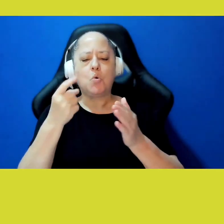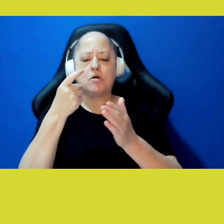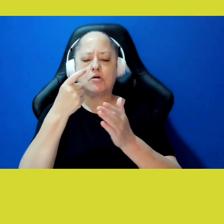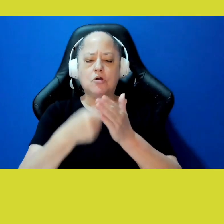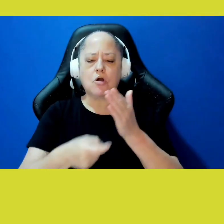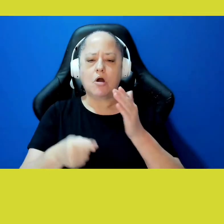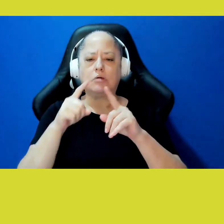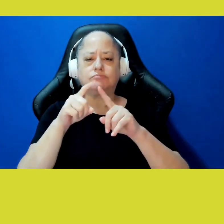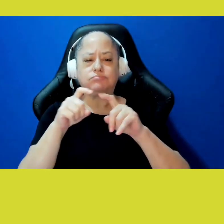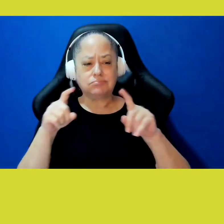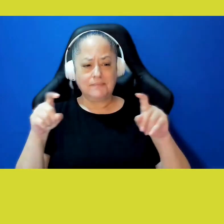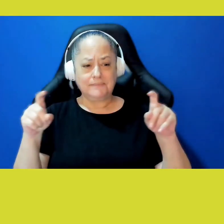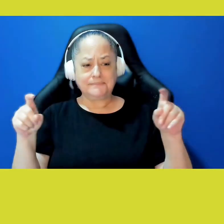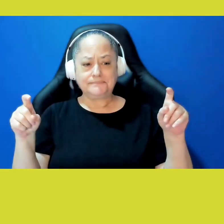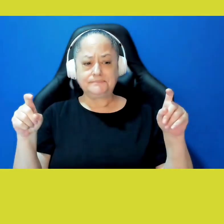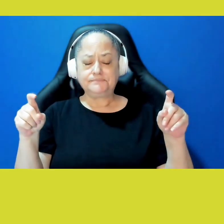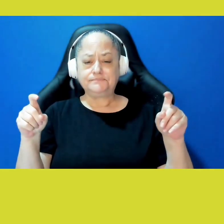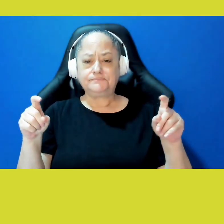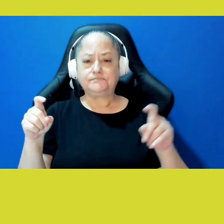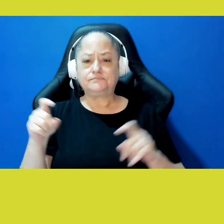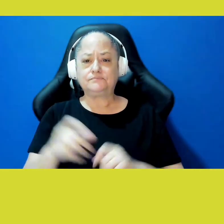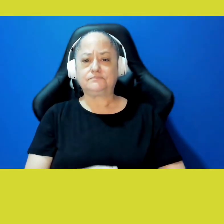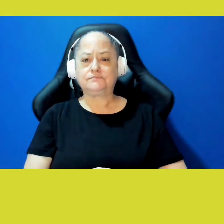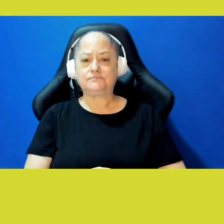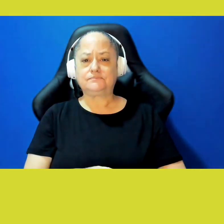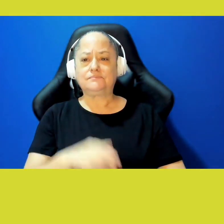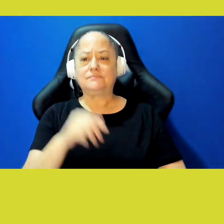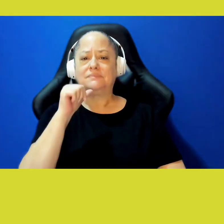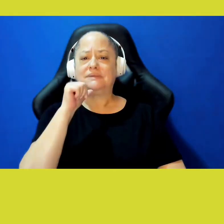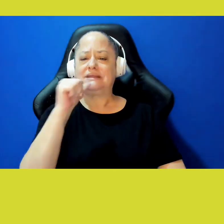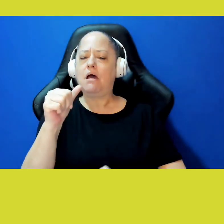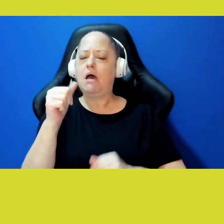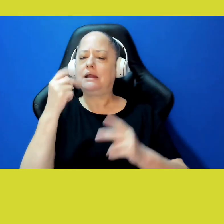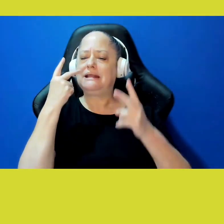of these things are not as visible as what it is to